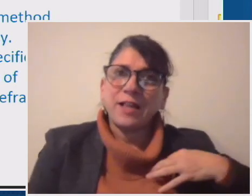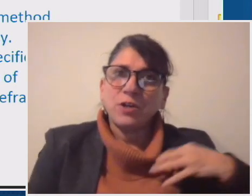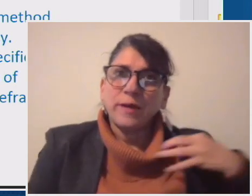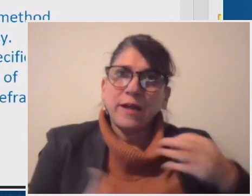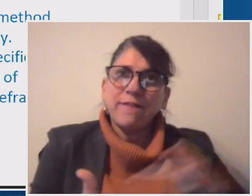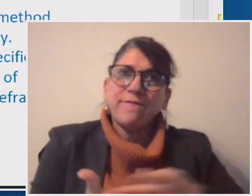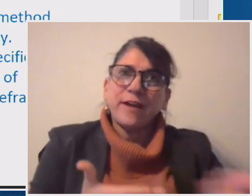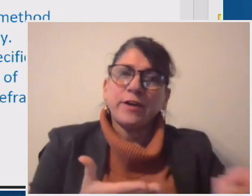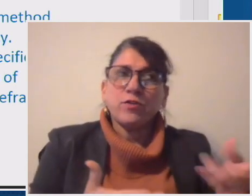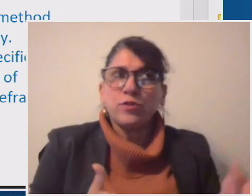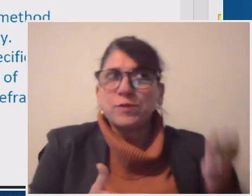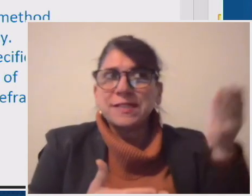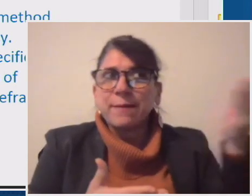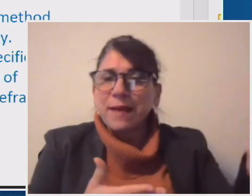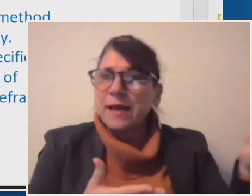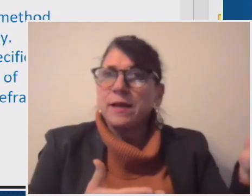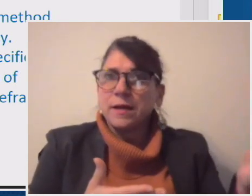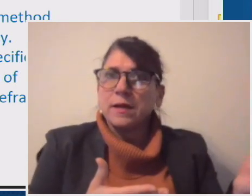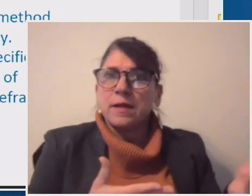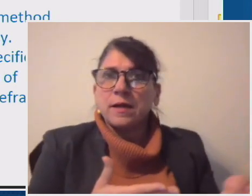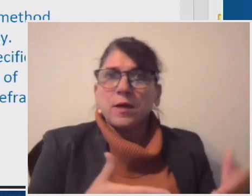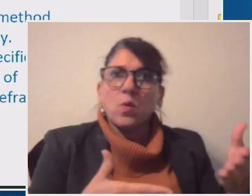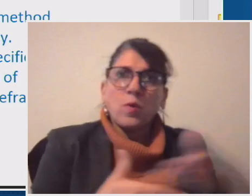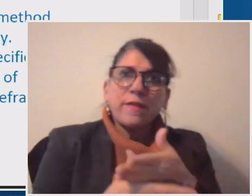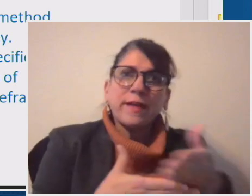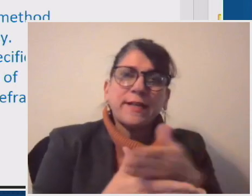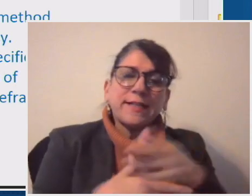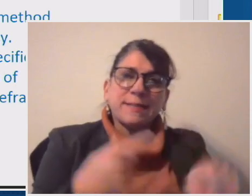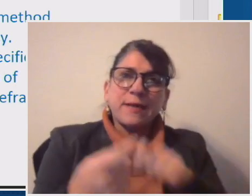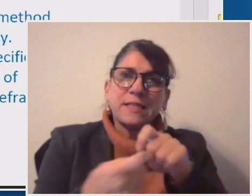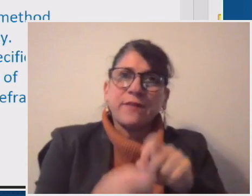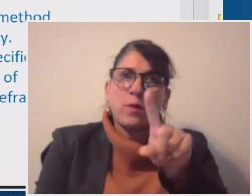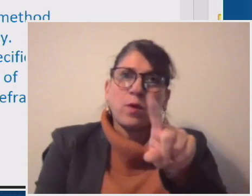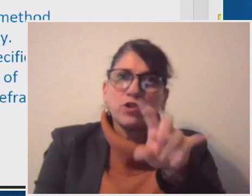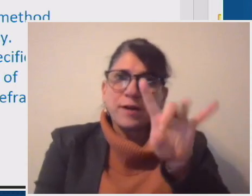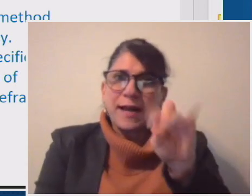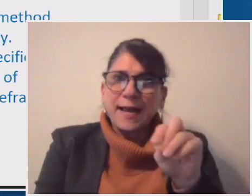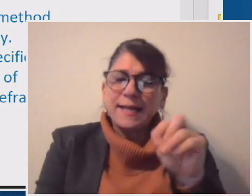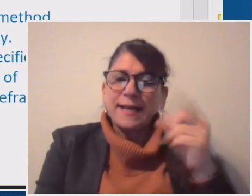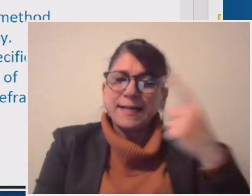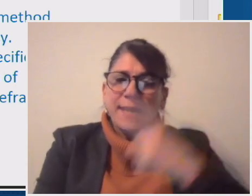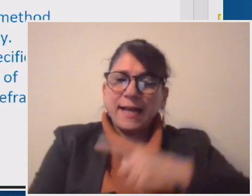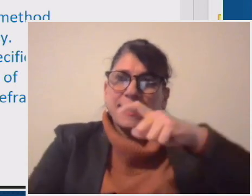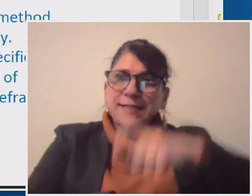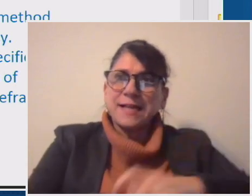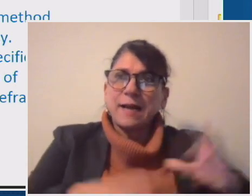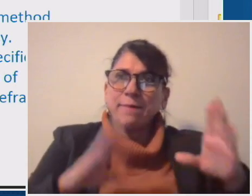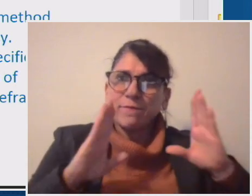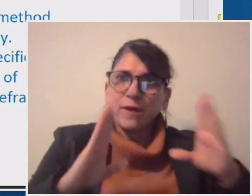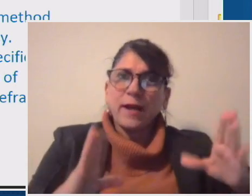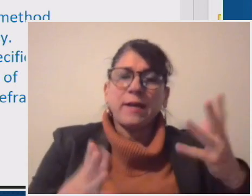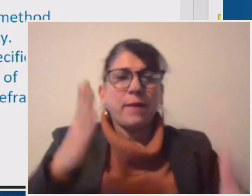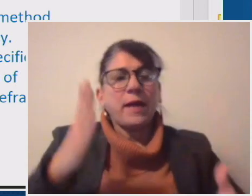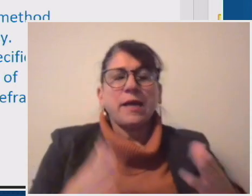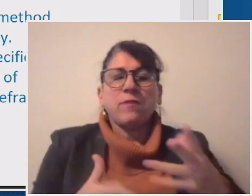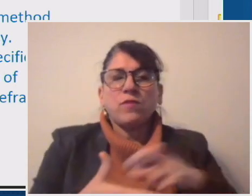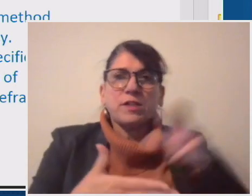request for funds within the specified 180 degree time frame, may result in forfeiture of the requested funds.